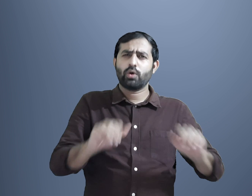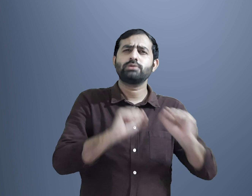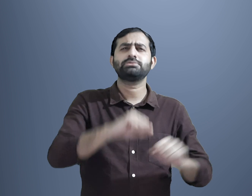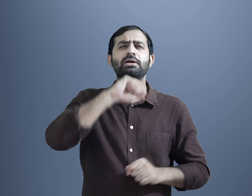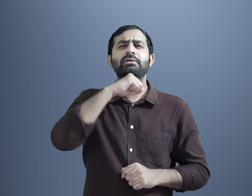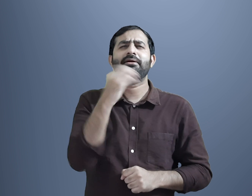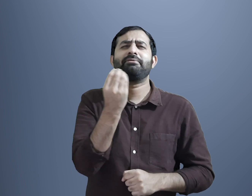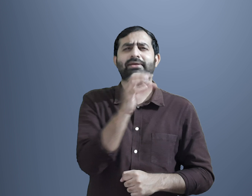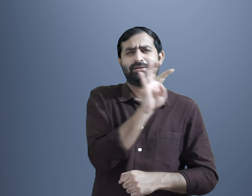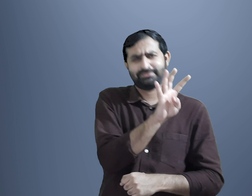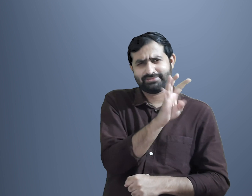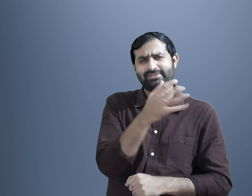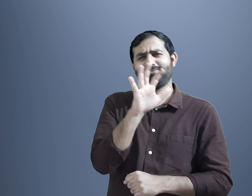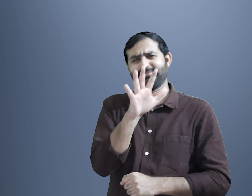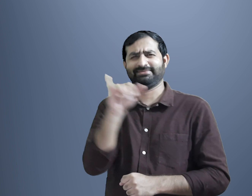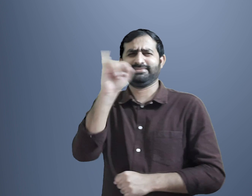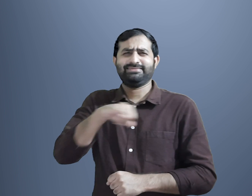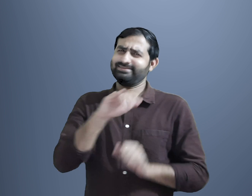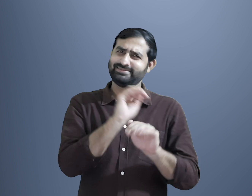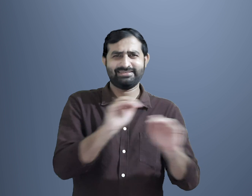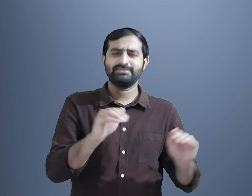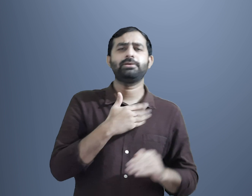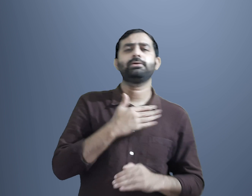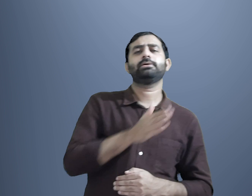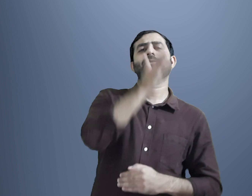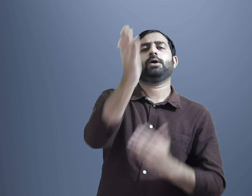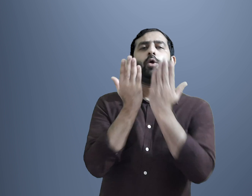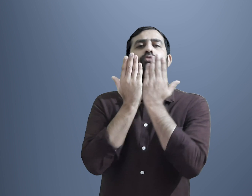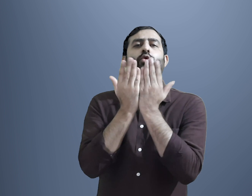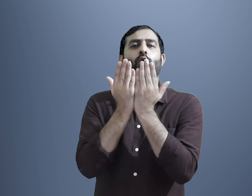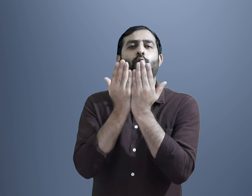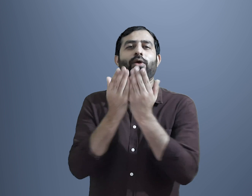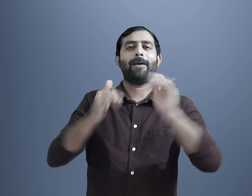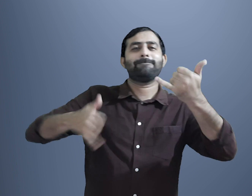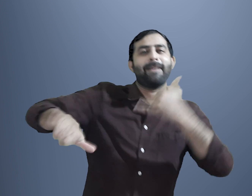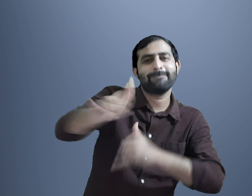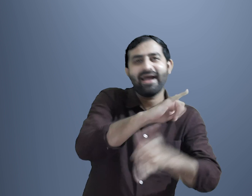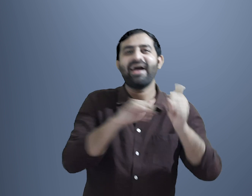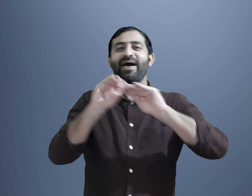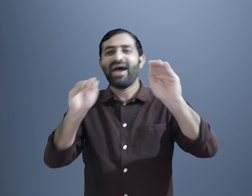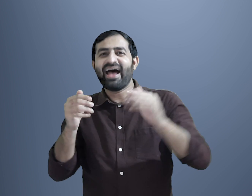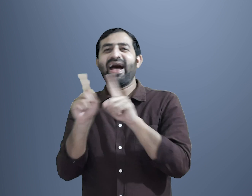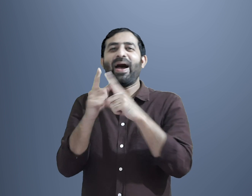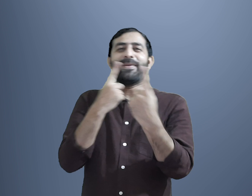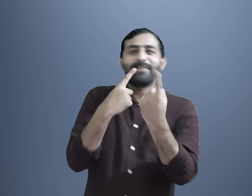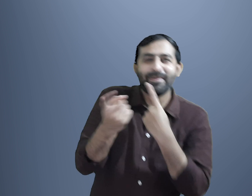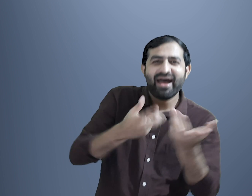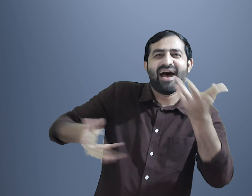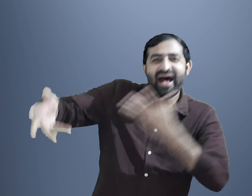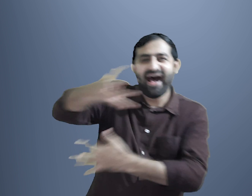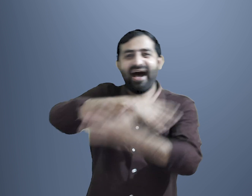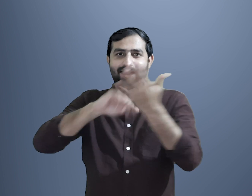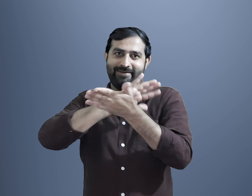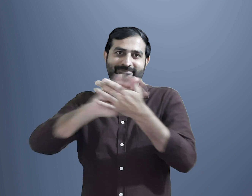Children between the ages 4-6 years old recite all day school experiences with their mother